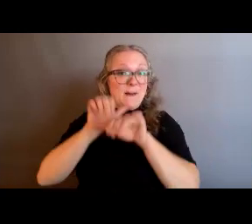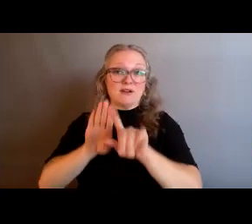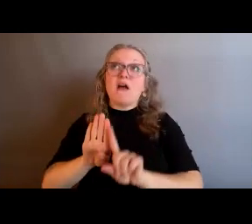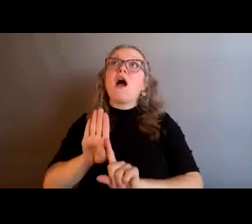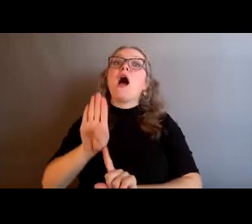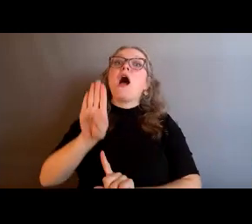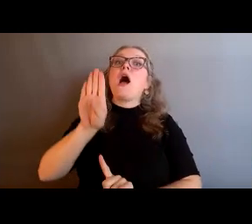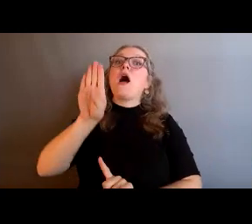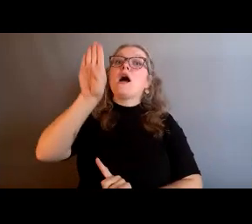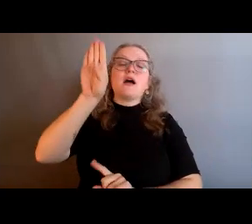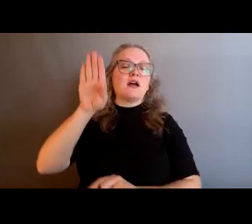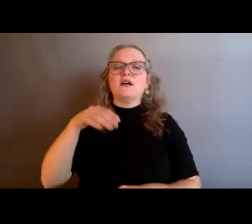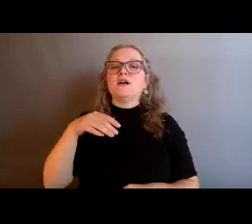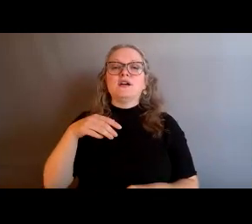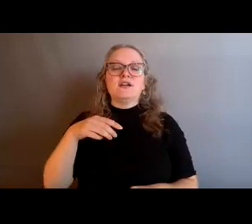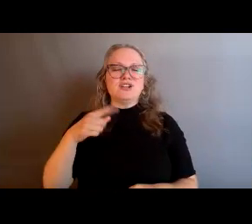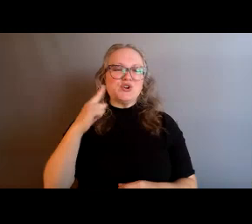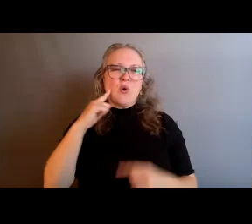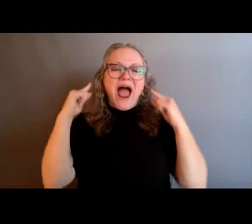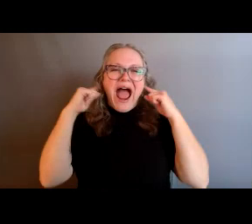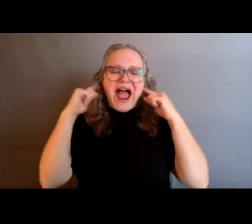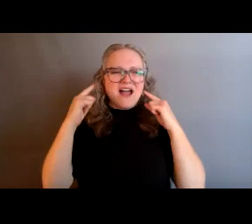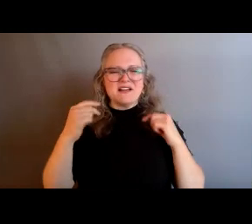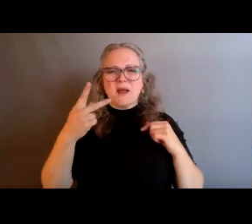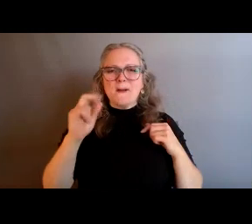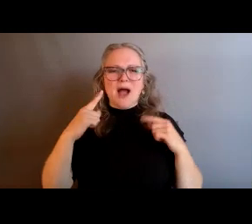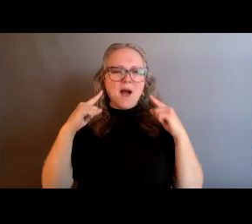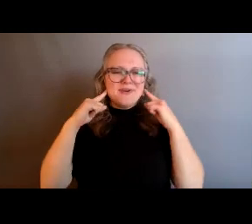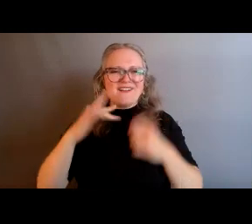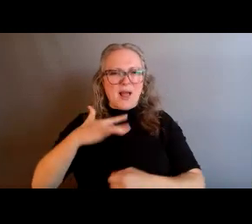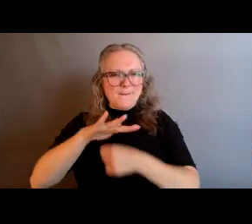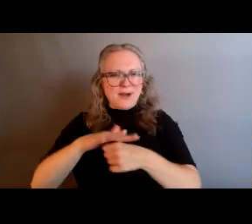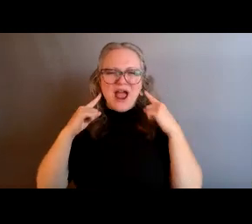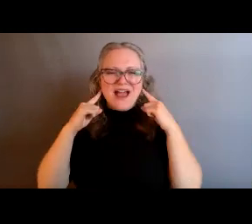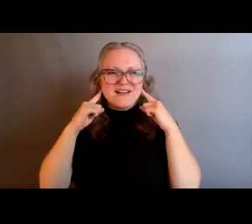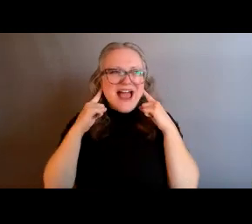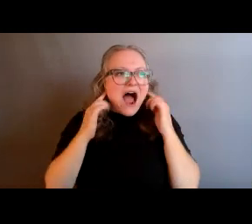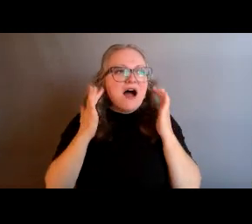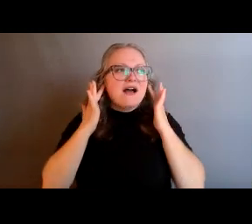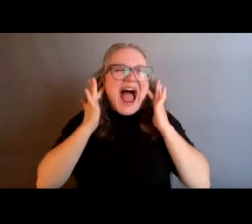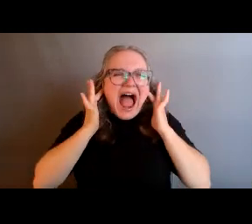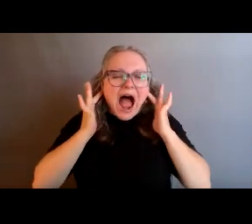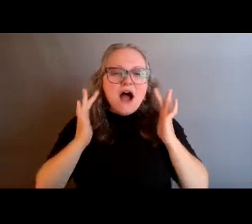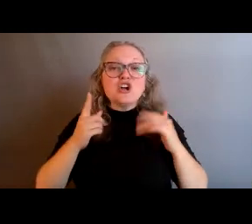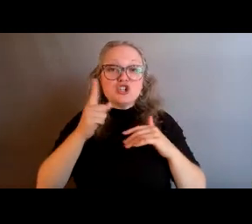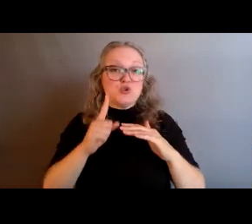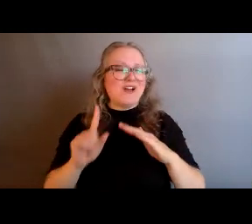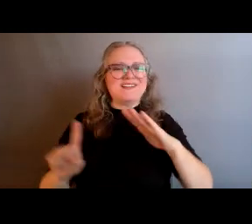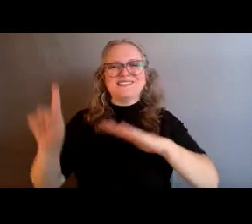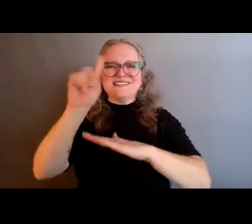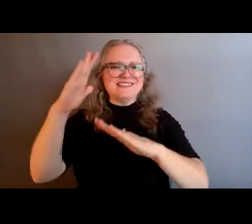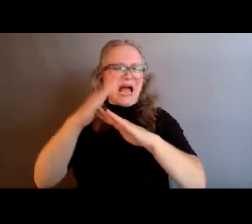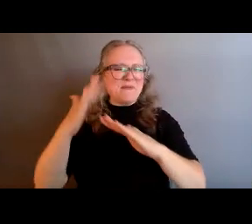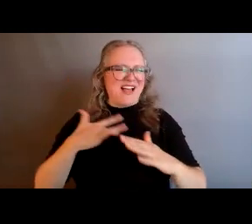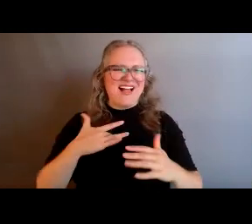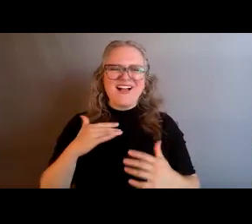or you didn't pop your ears, then you're going to get up here and say, wow, this doesn't feel my ears feel stopped up. My ears feel stopped up.